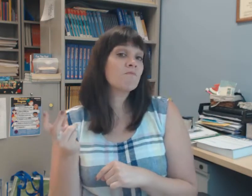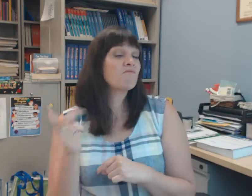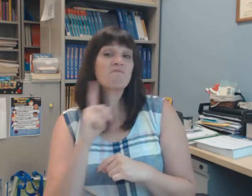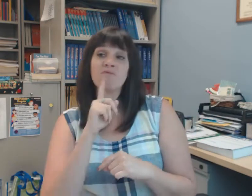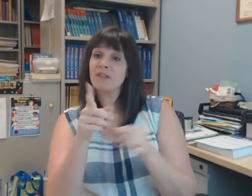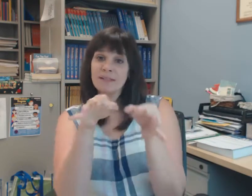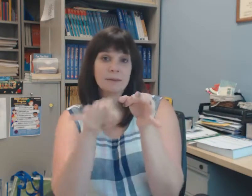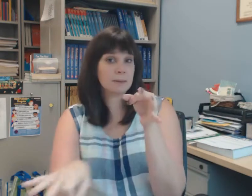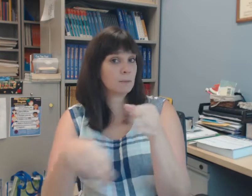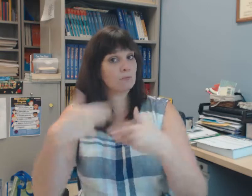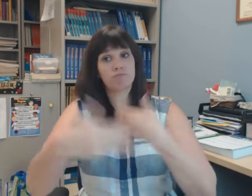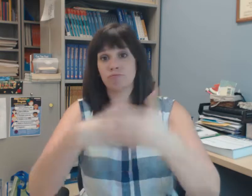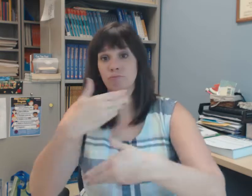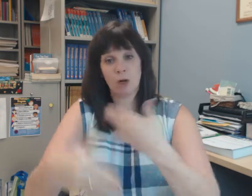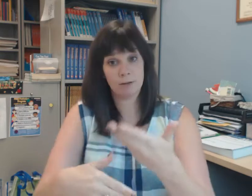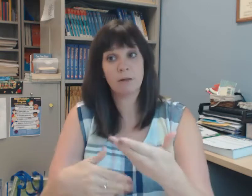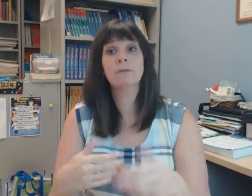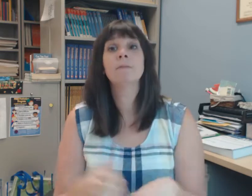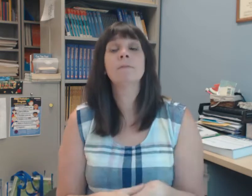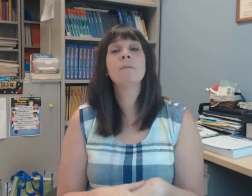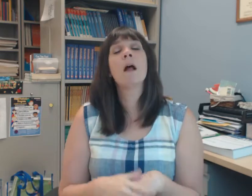It's a very simple process.